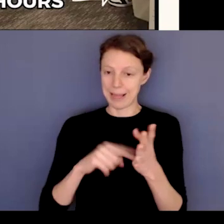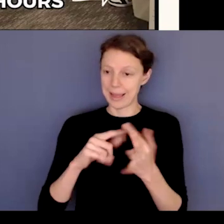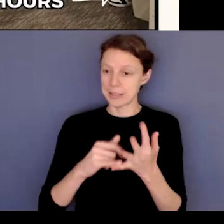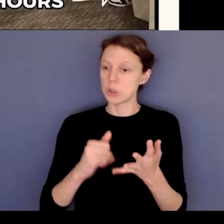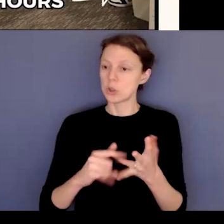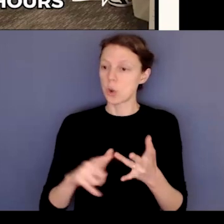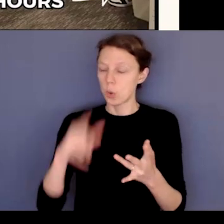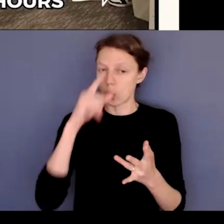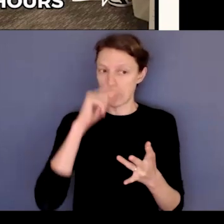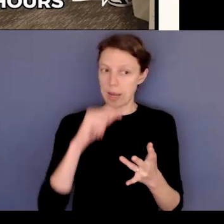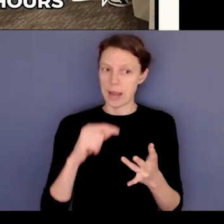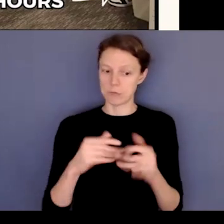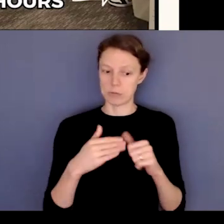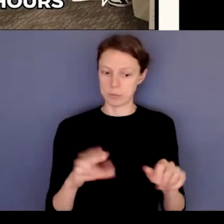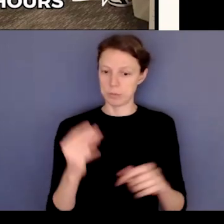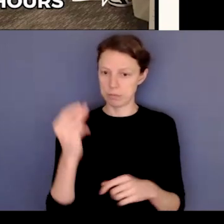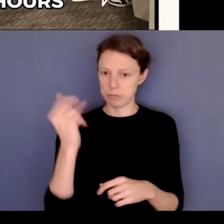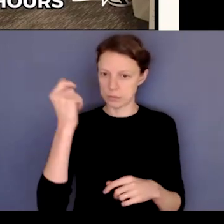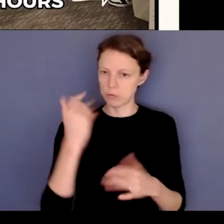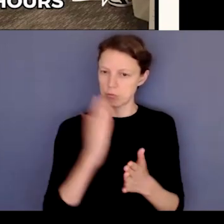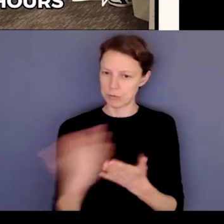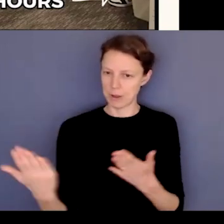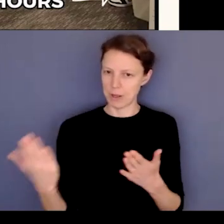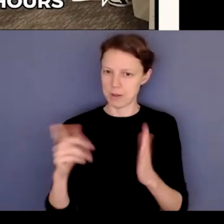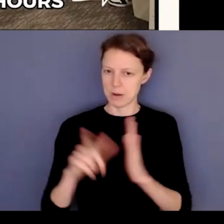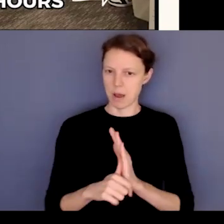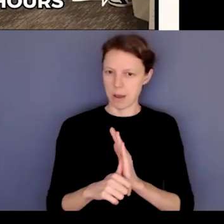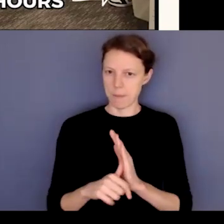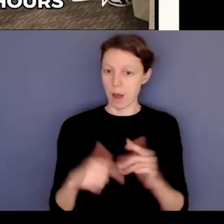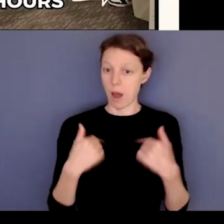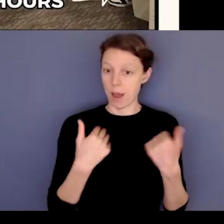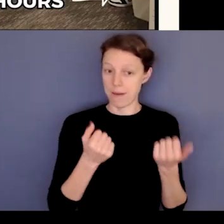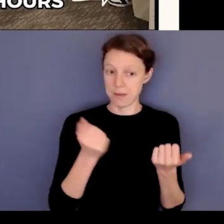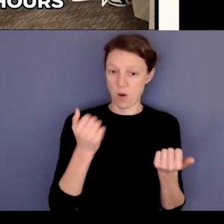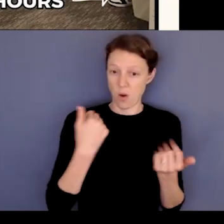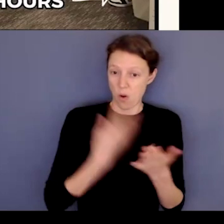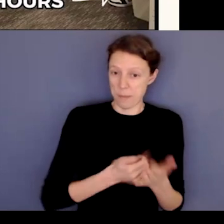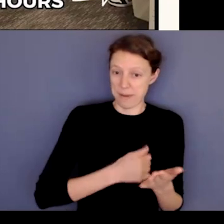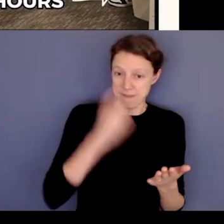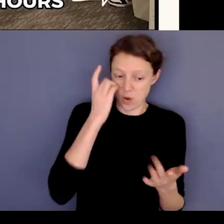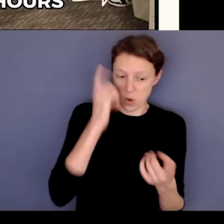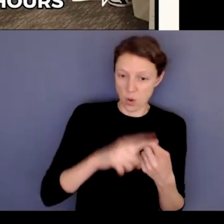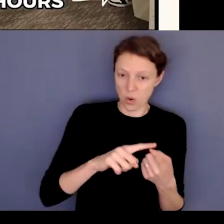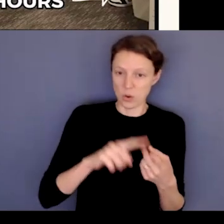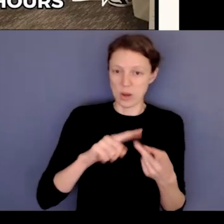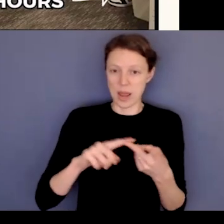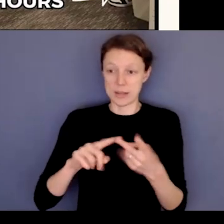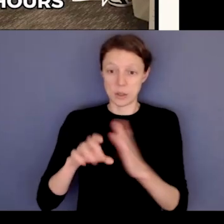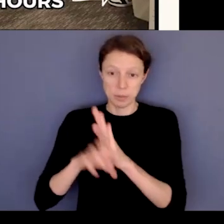standard story template just on my phone, on my computer. We had an instance as recently as a couple of weeks ago where we